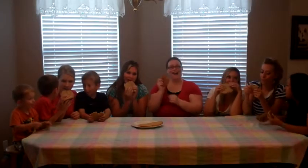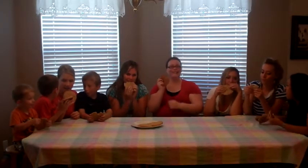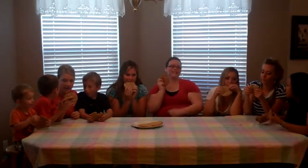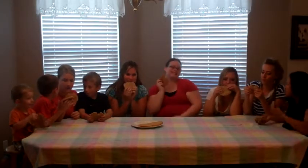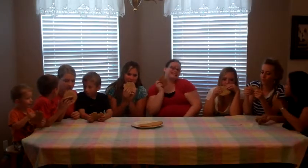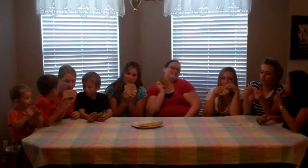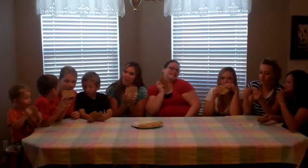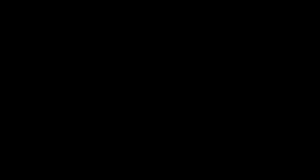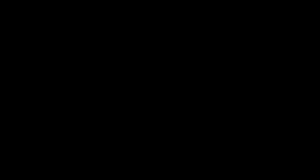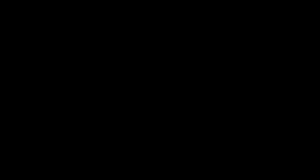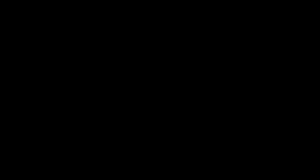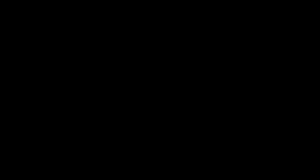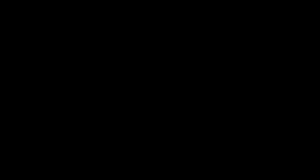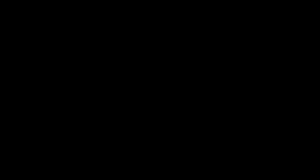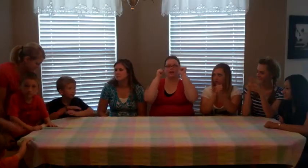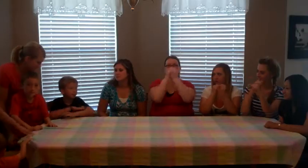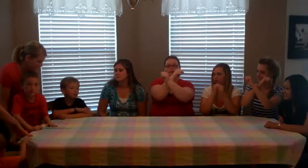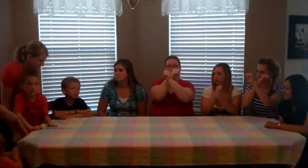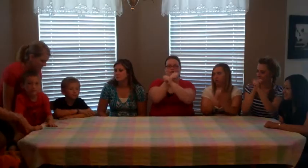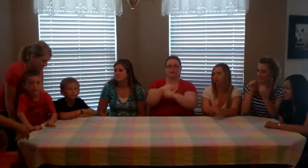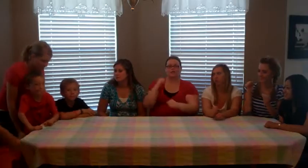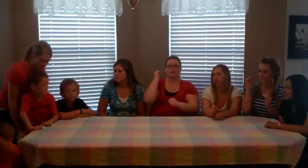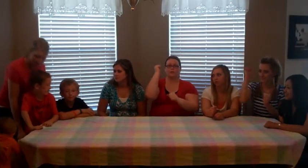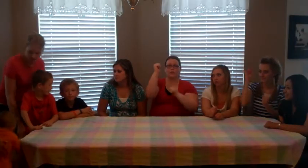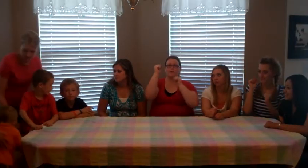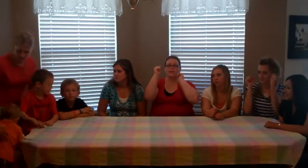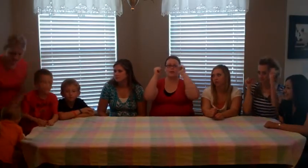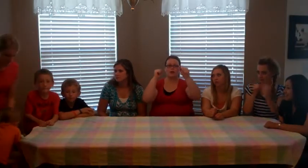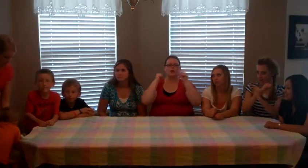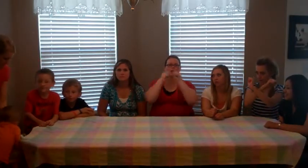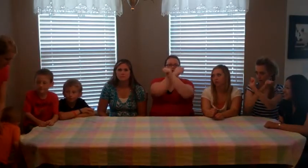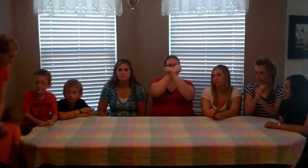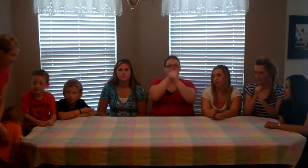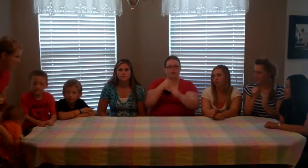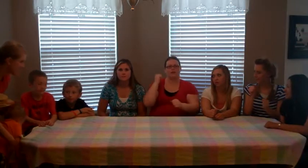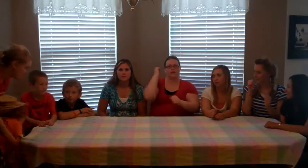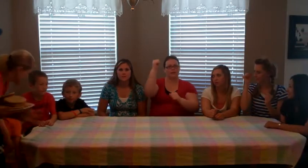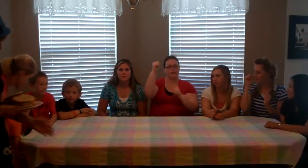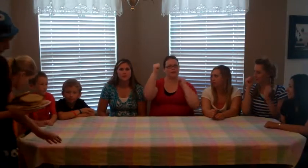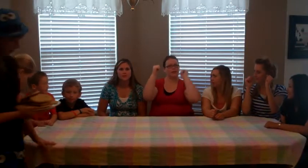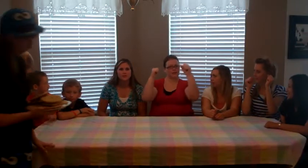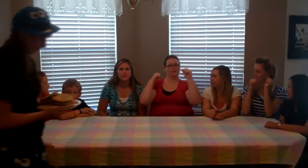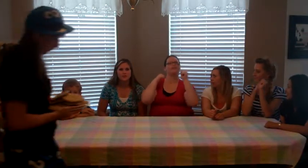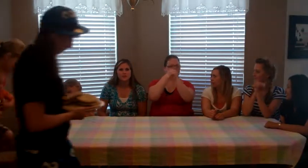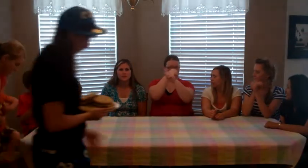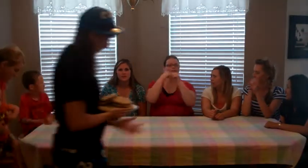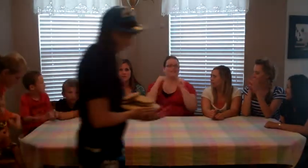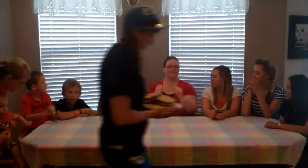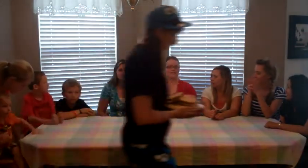Here So bring me cookie! So what are we doing in this? We're just eating?